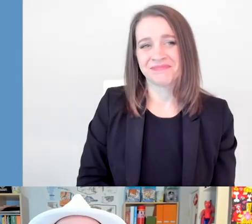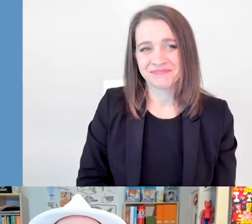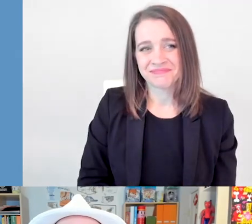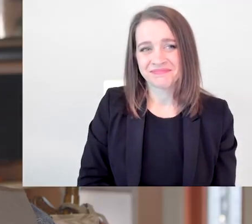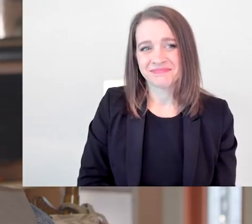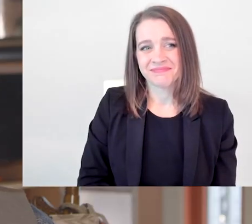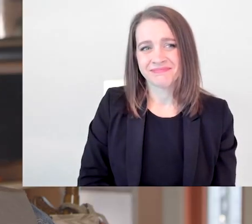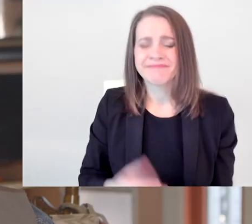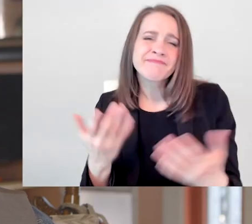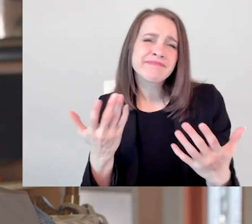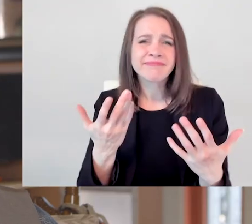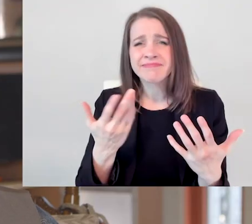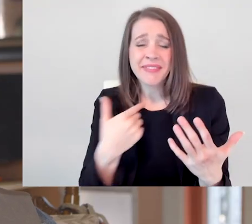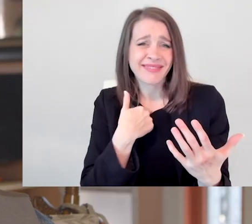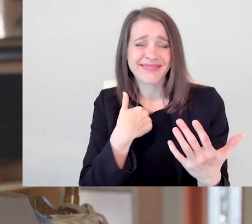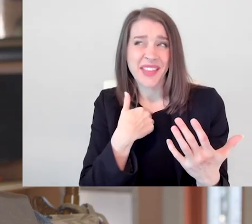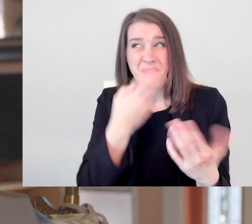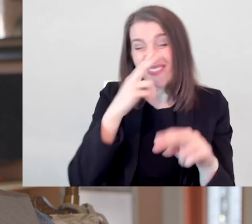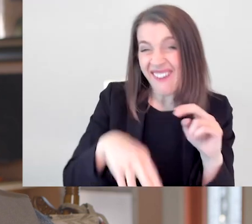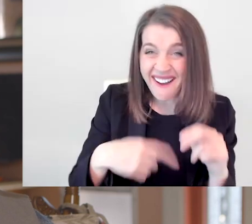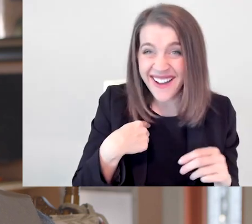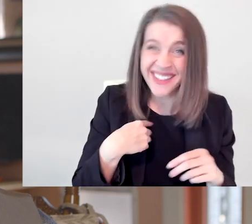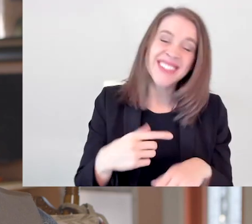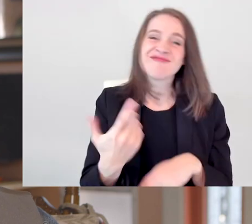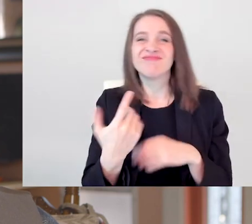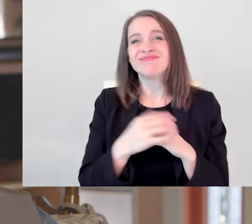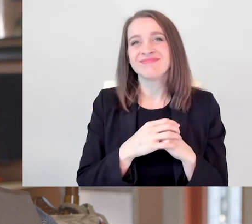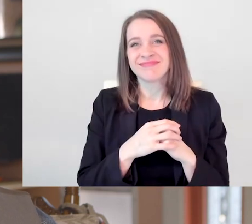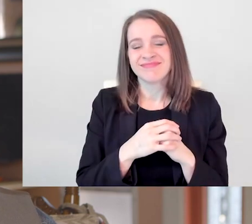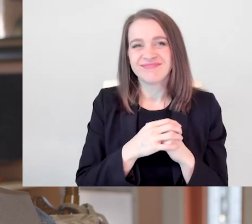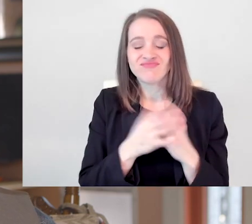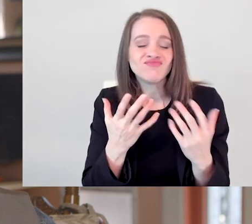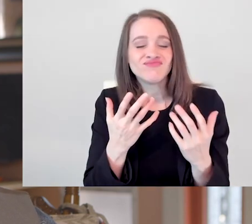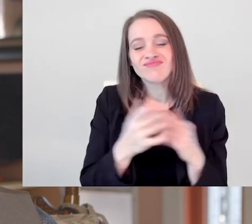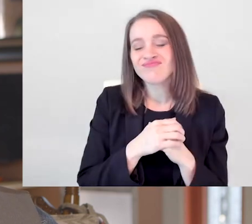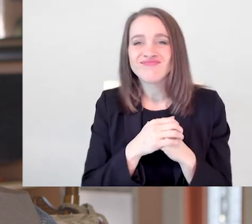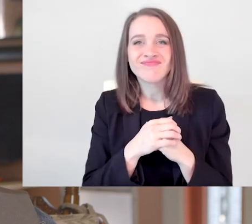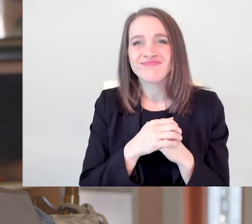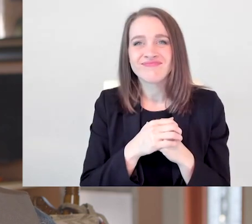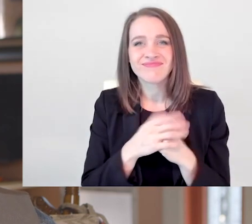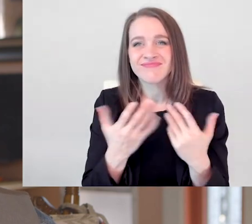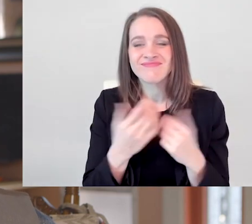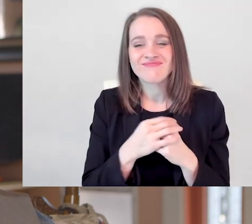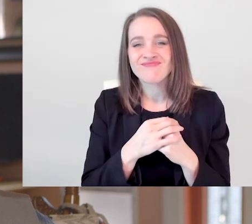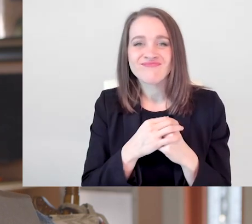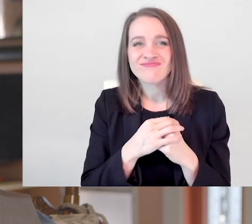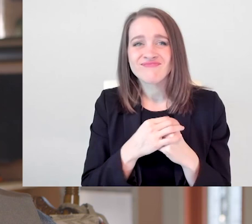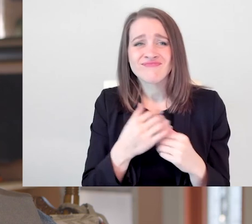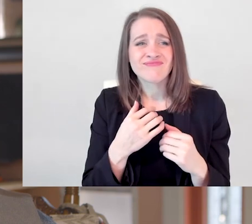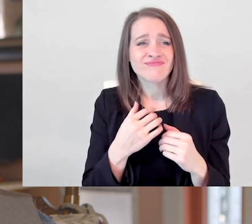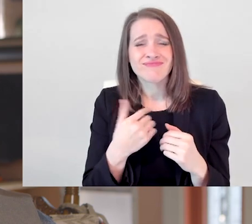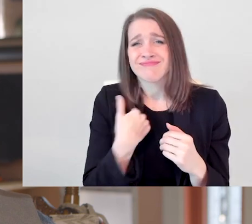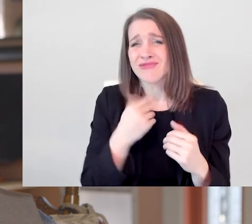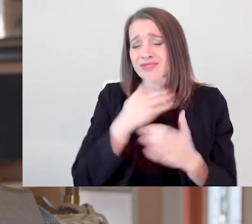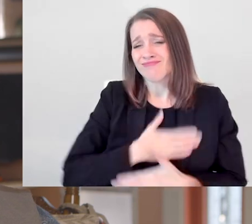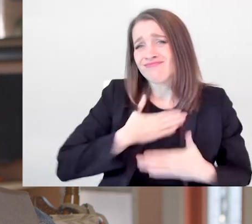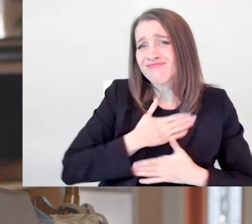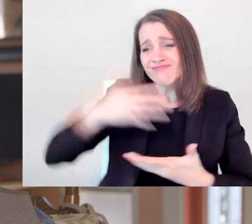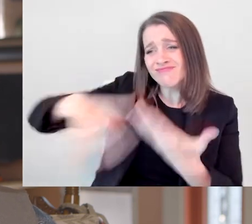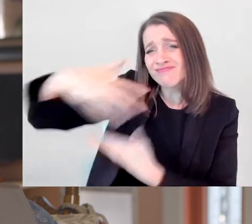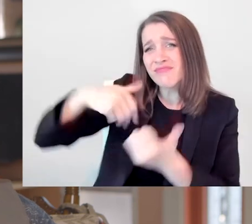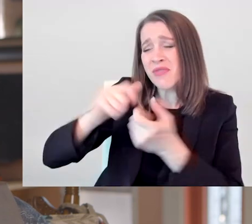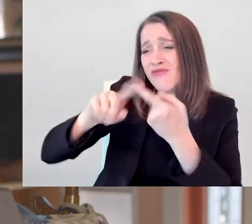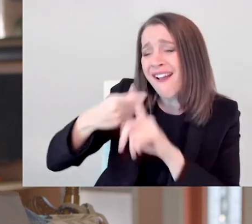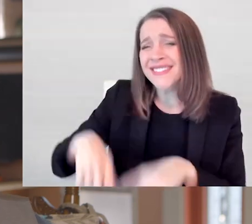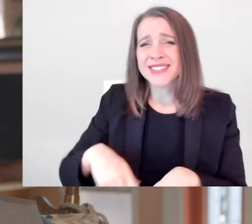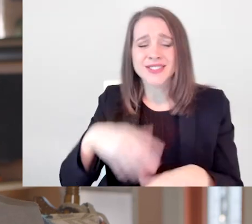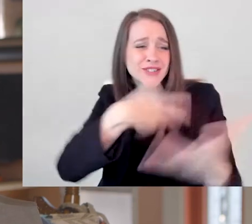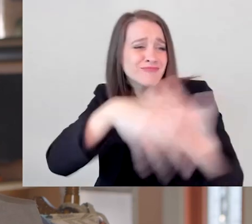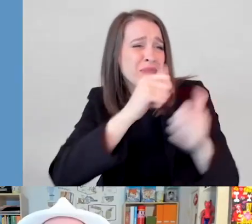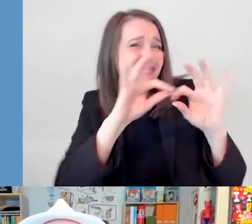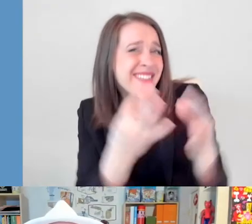And I'm fun and it's good to be with my friends and my family.